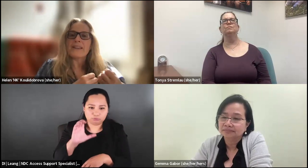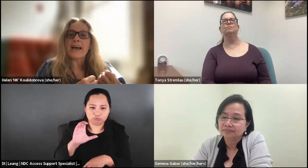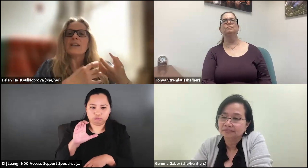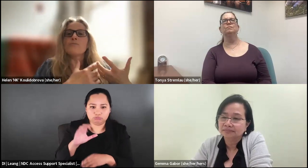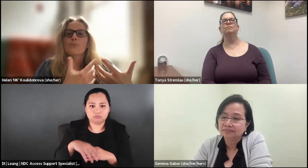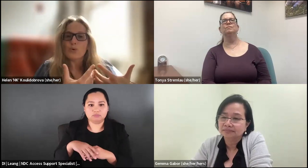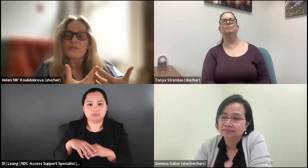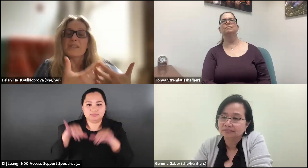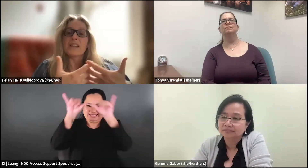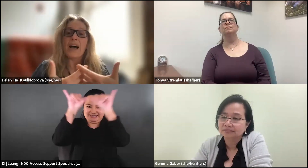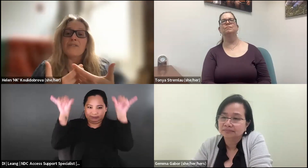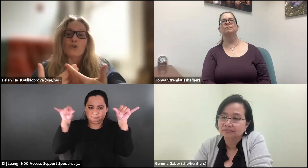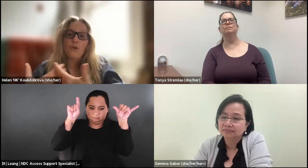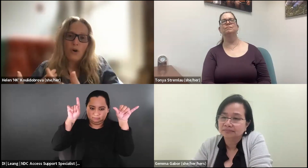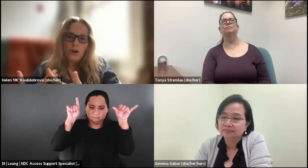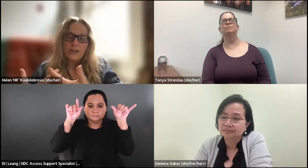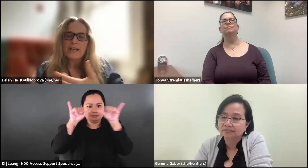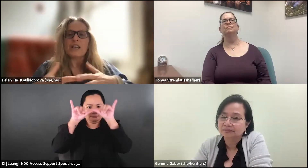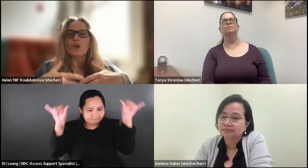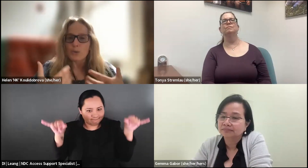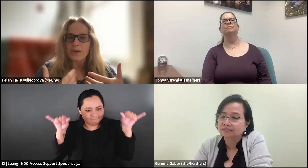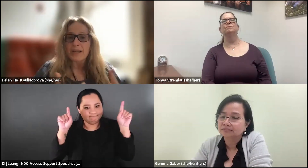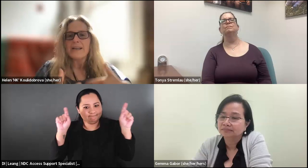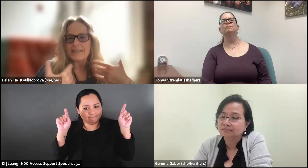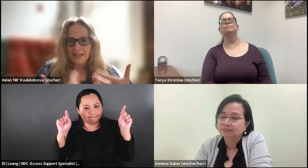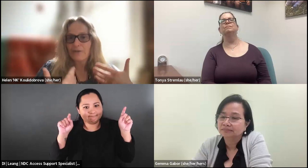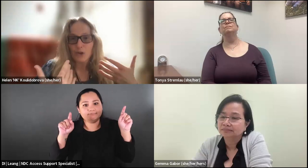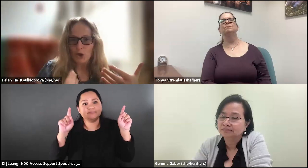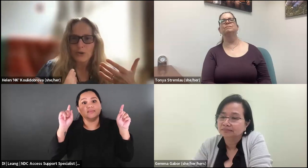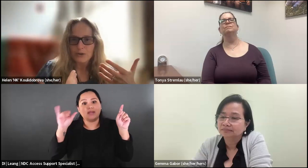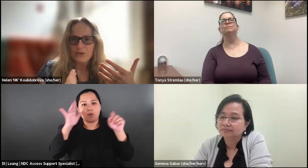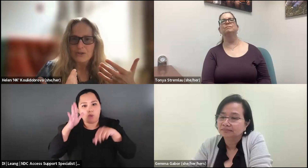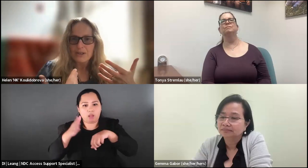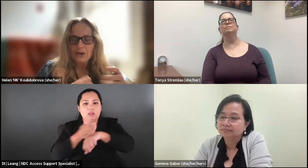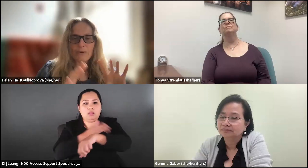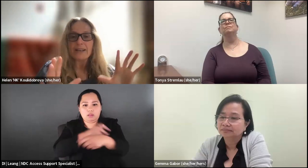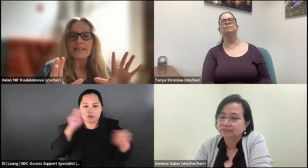But that improves the lives of all, including deaf learners.